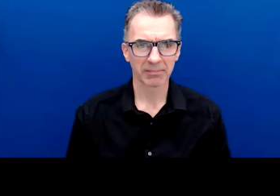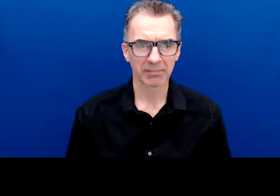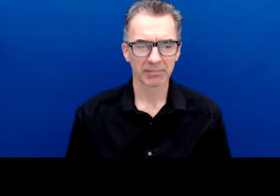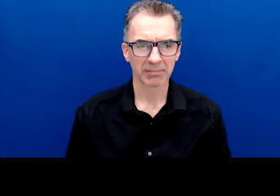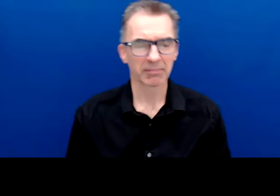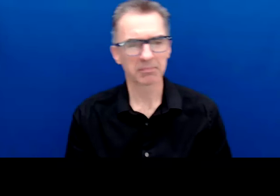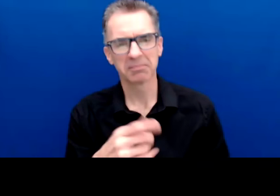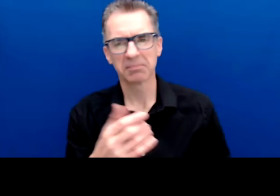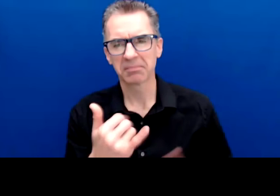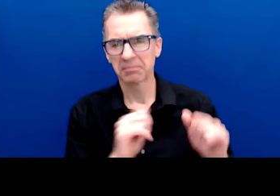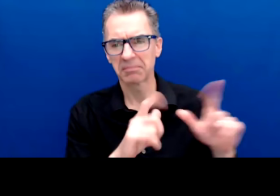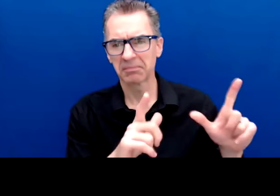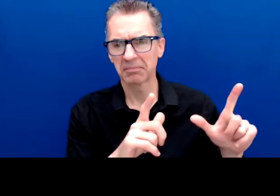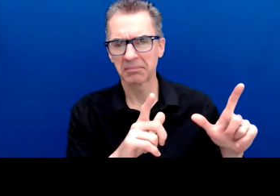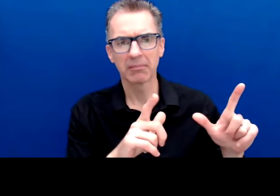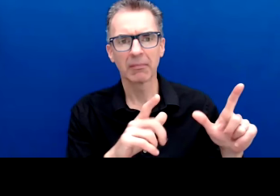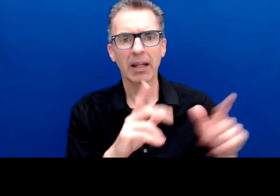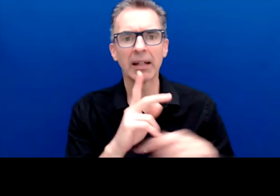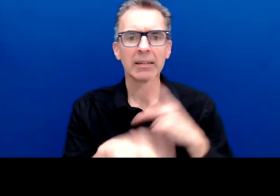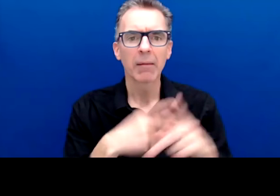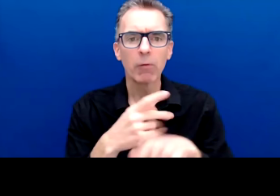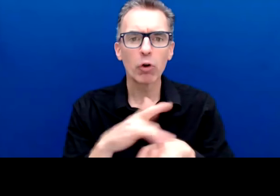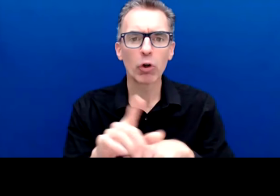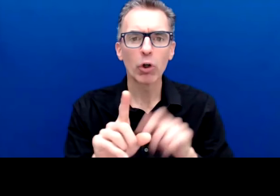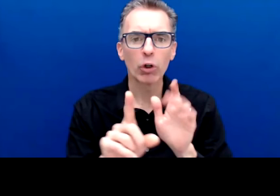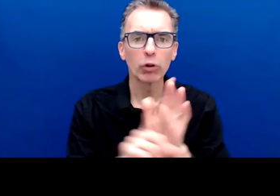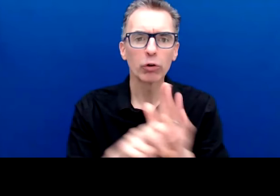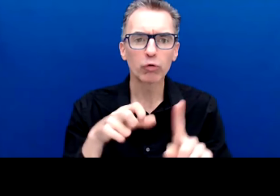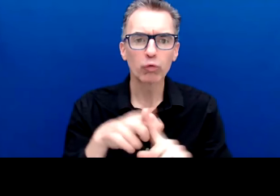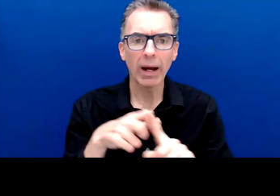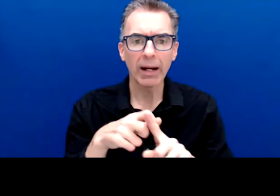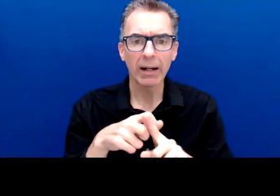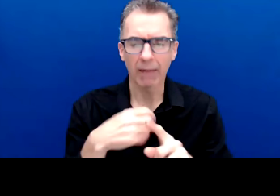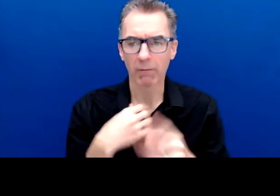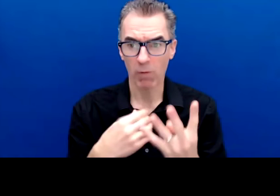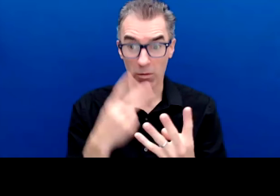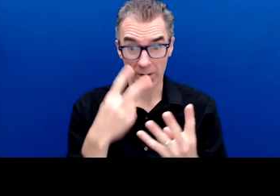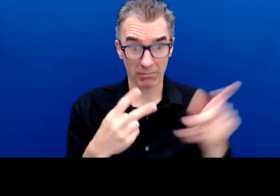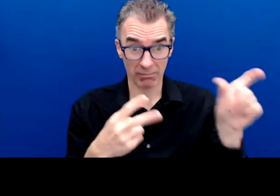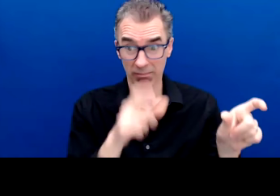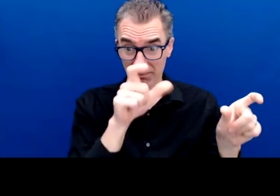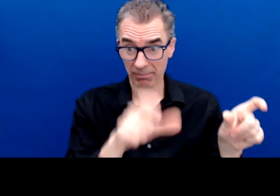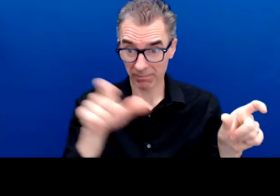Types of Early Alert tracking items. There's four that instructors have access to and are able to do through